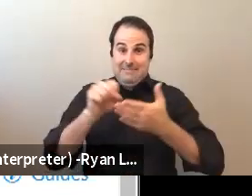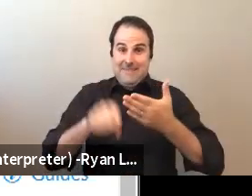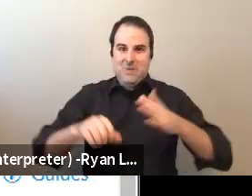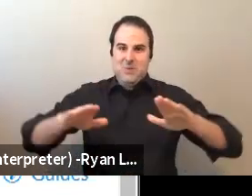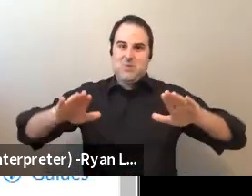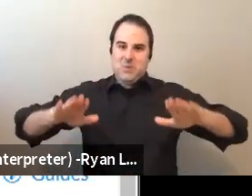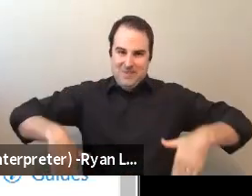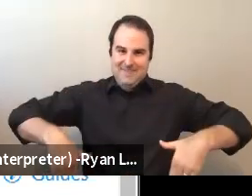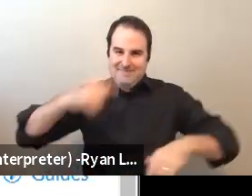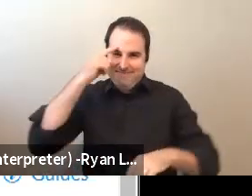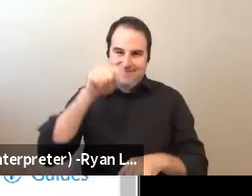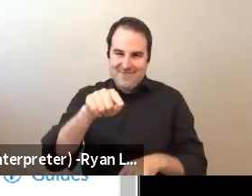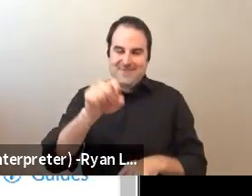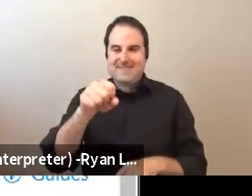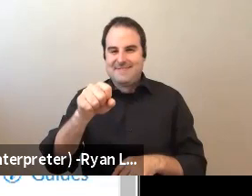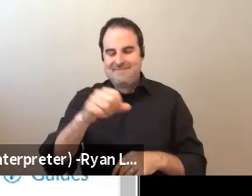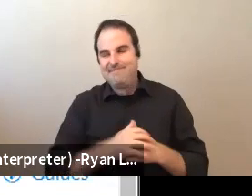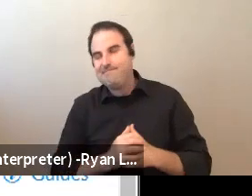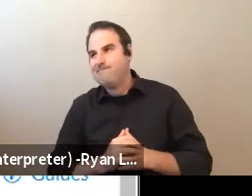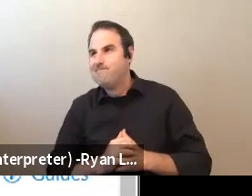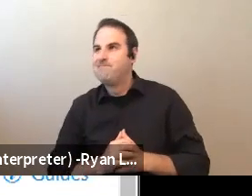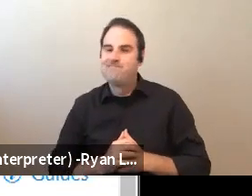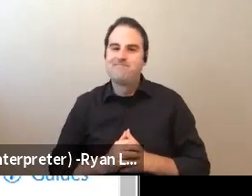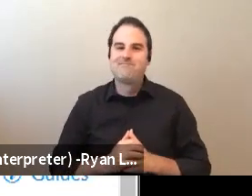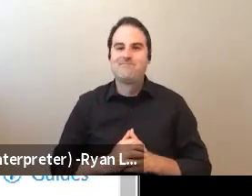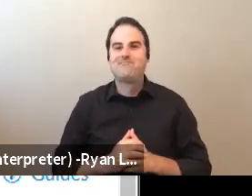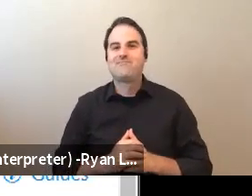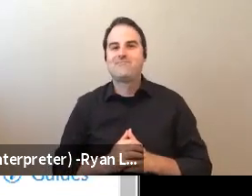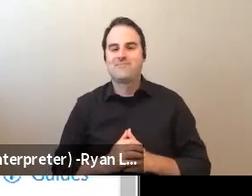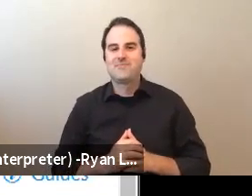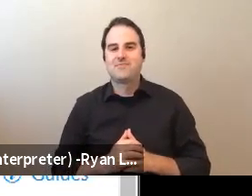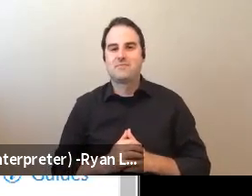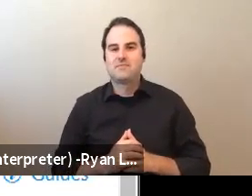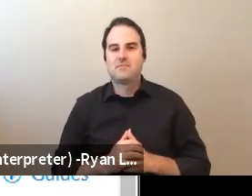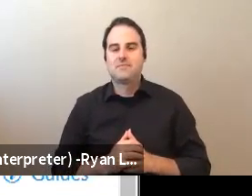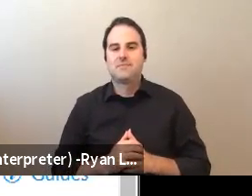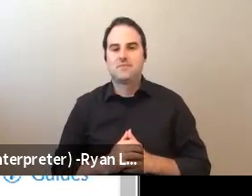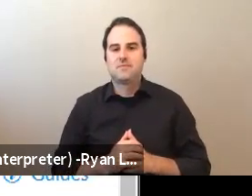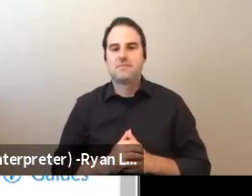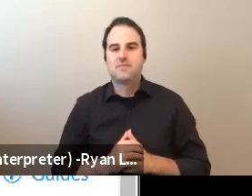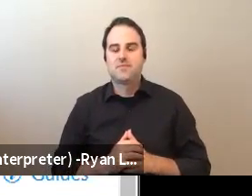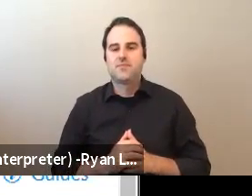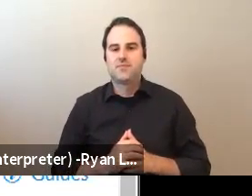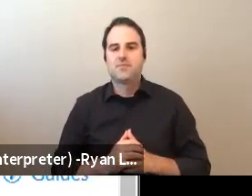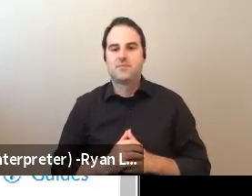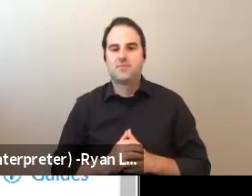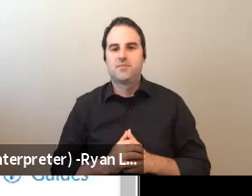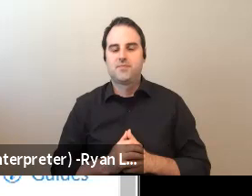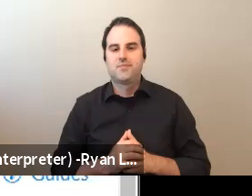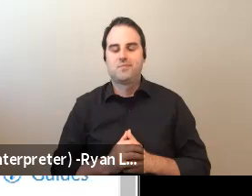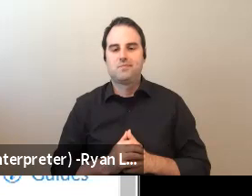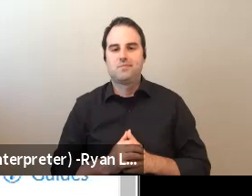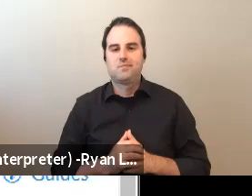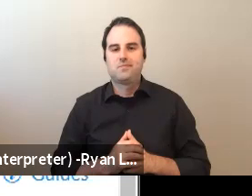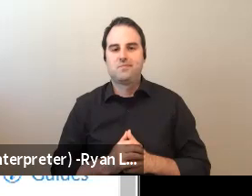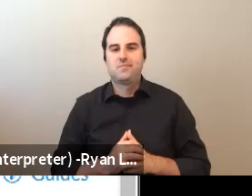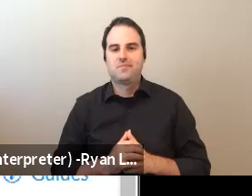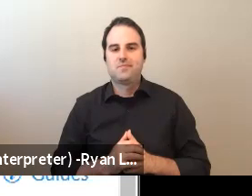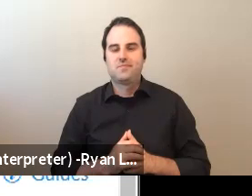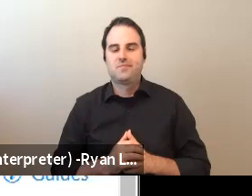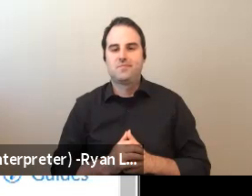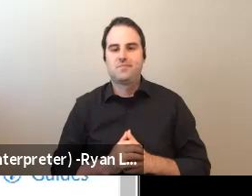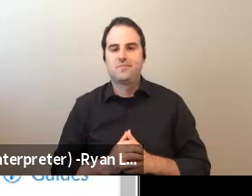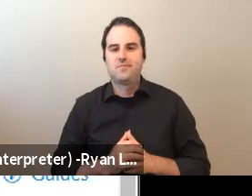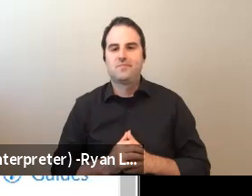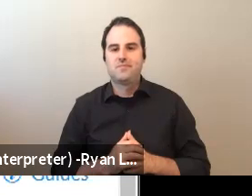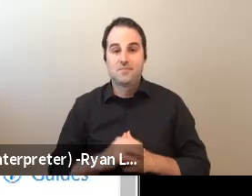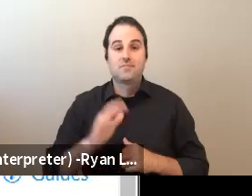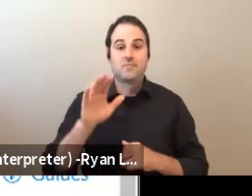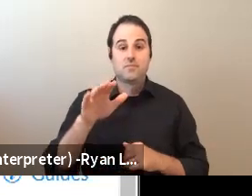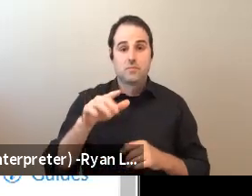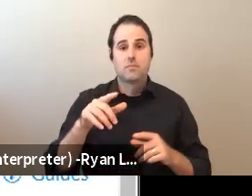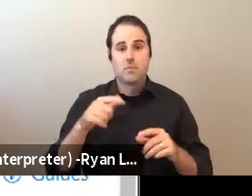Sally Potter: What I would say to that is it's much I think easier on you to do it a little slowly so